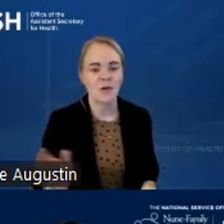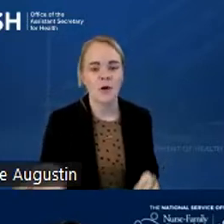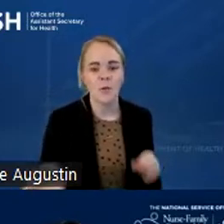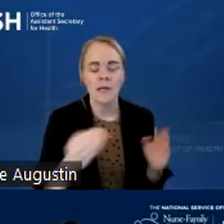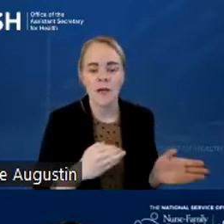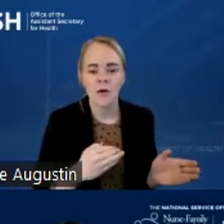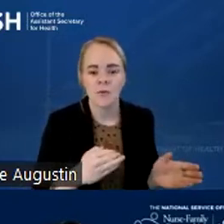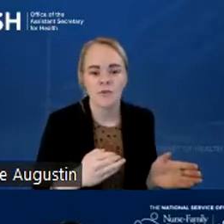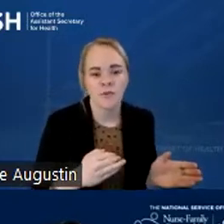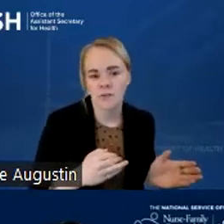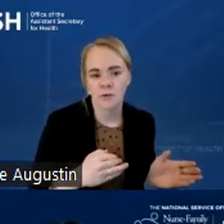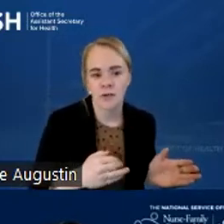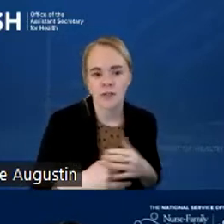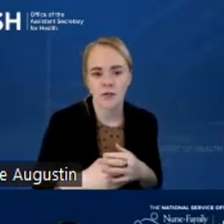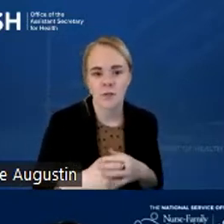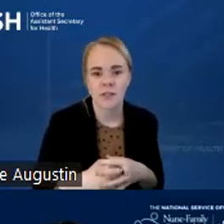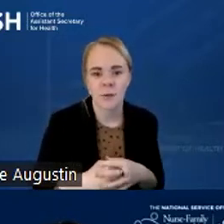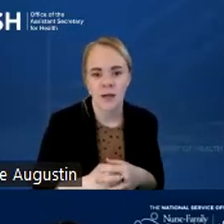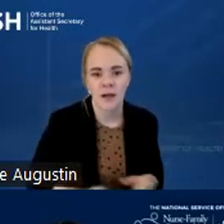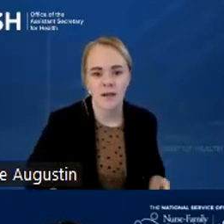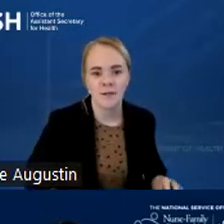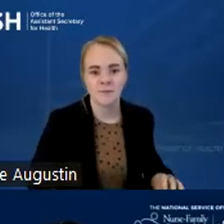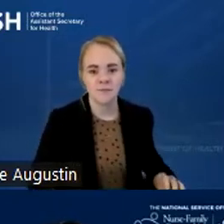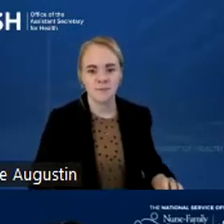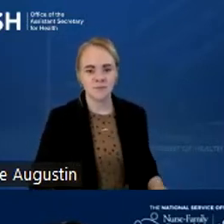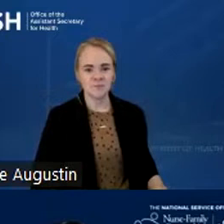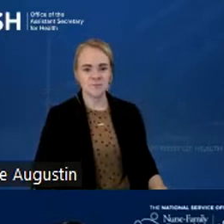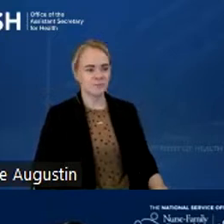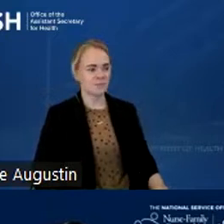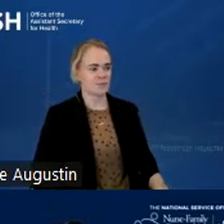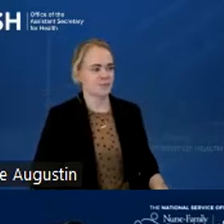We can go in reverse order. We'll start with Iyana.